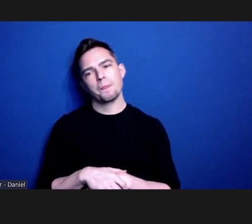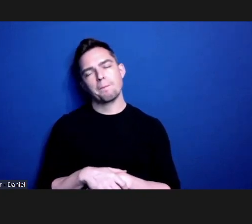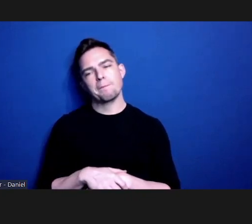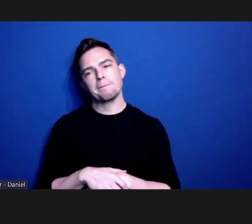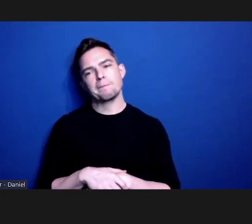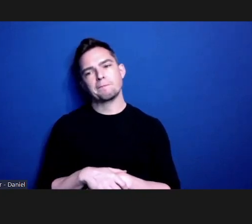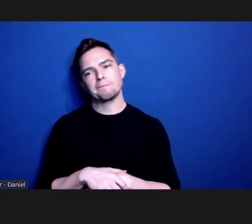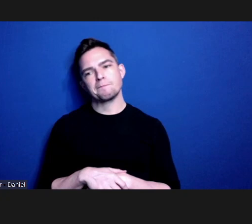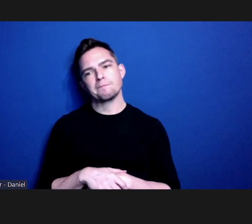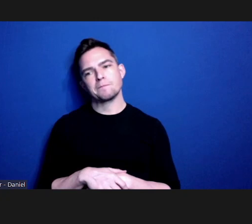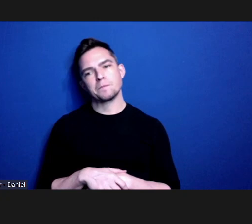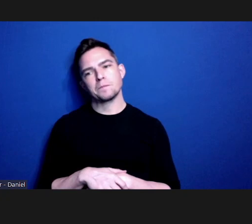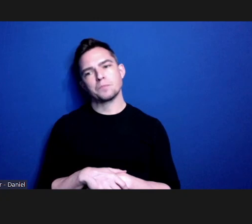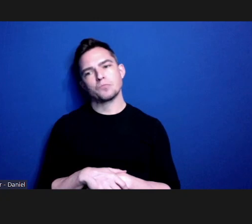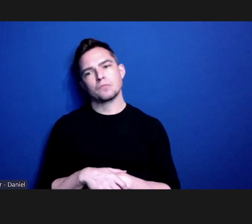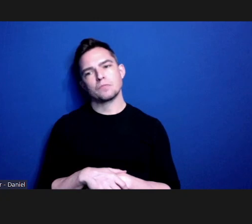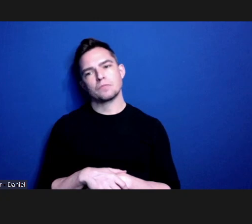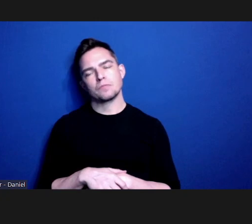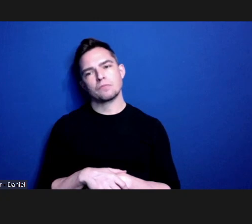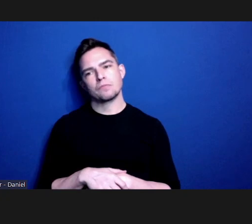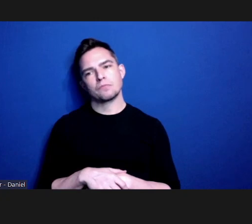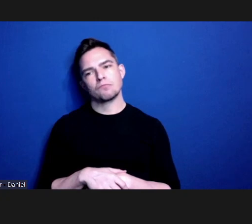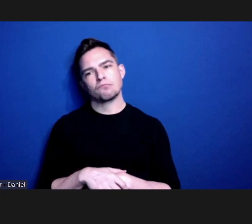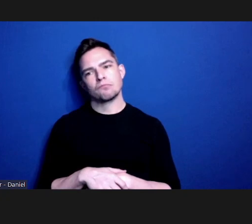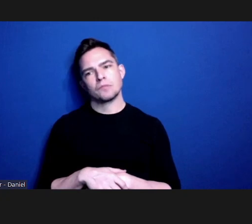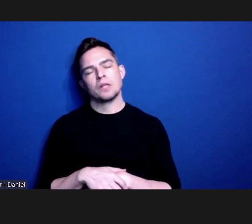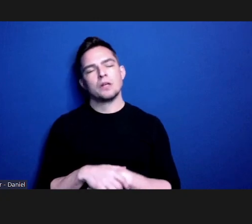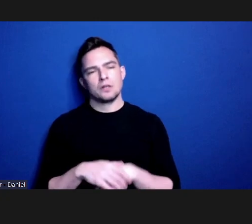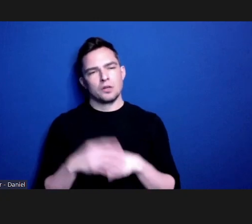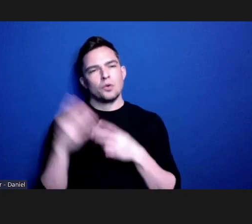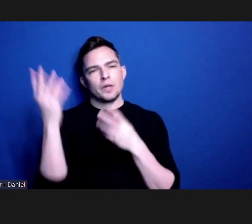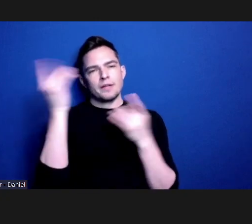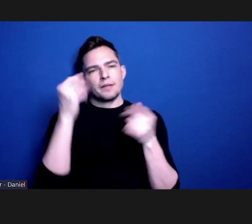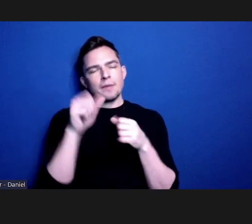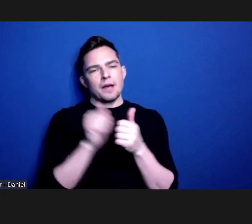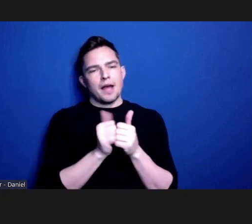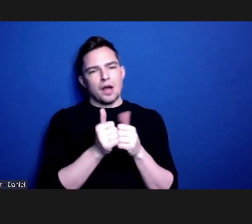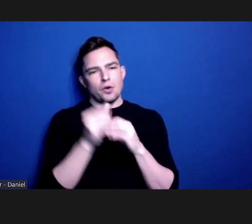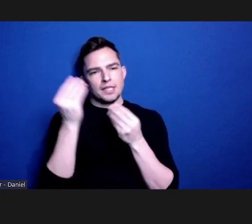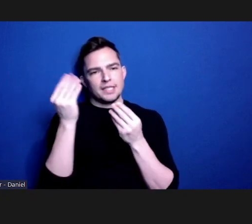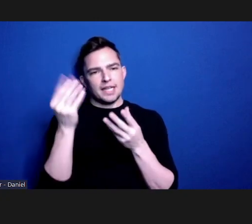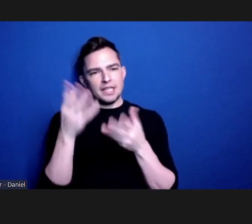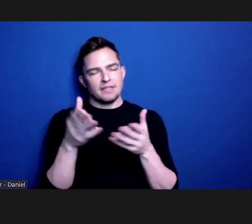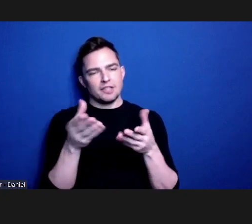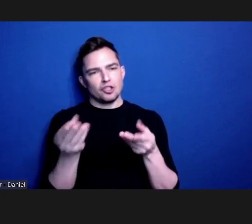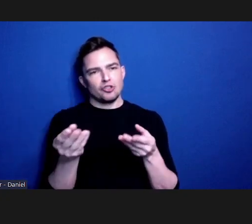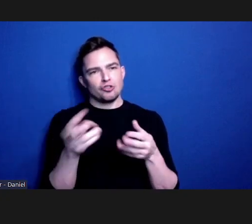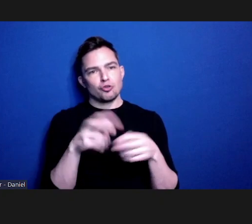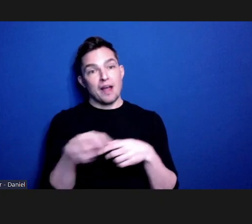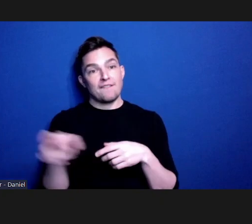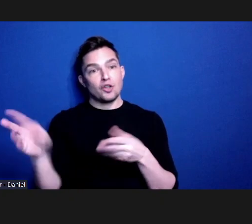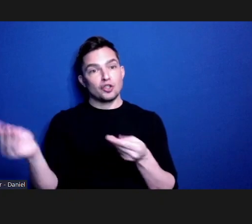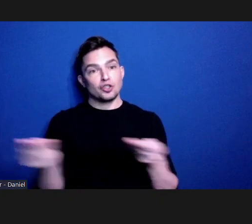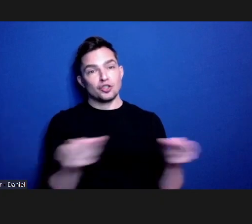about the ways in which data travels through institution and become like policies, part